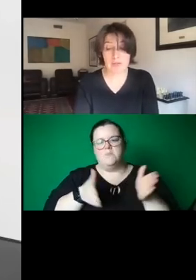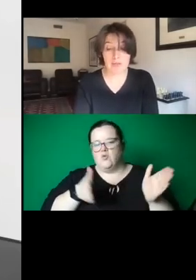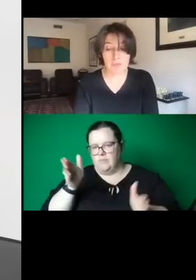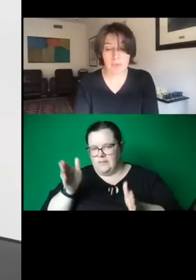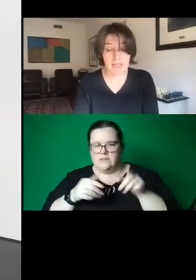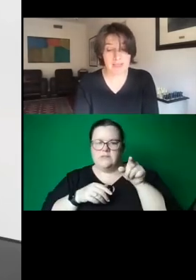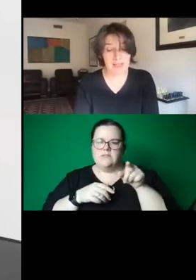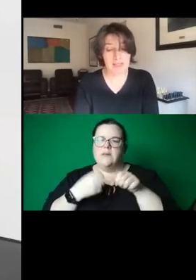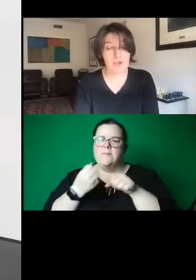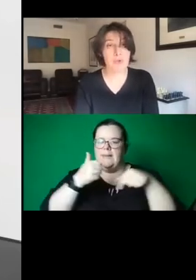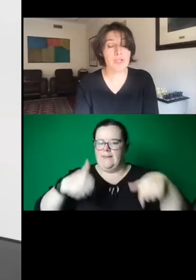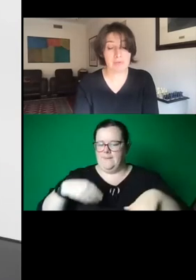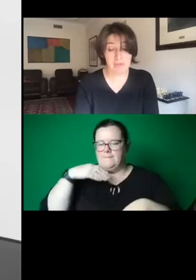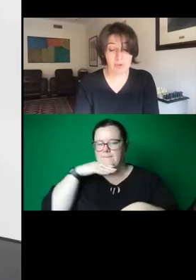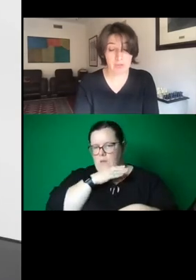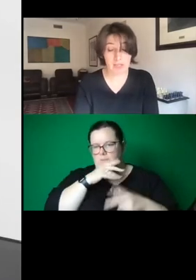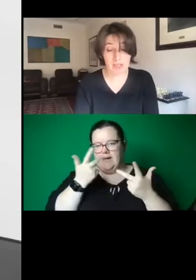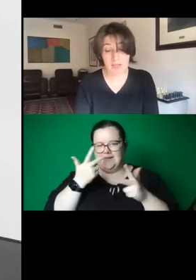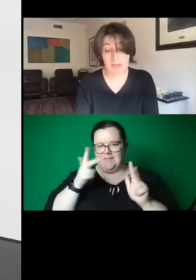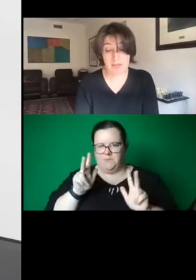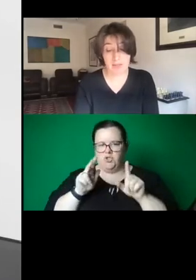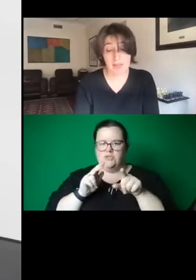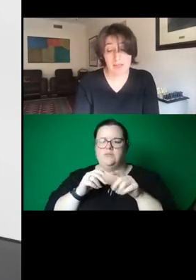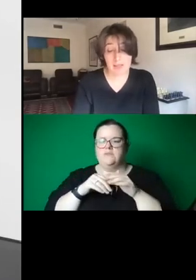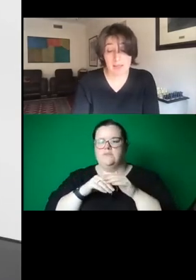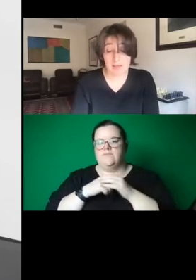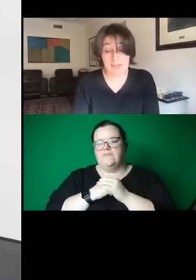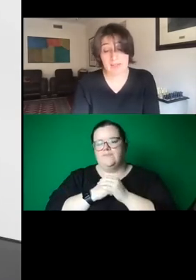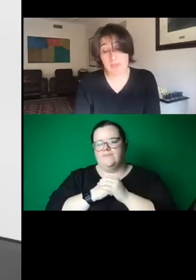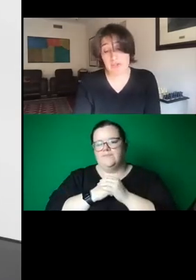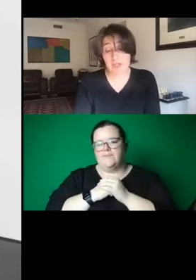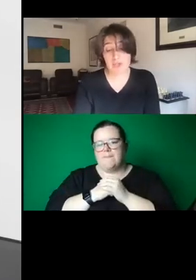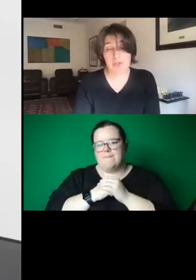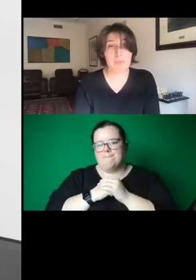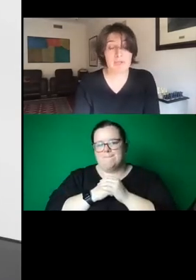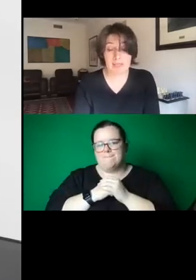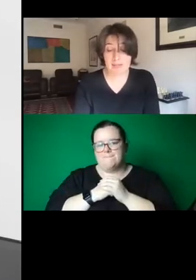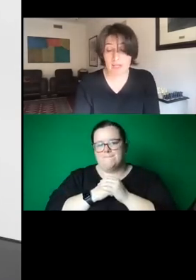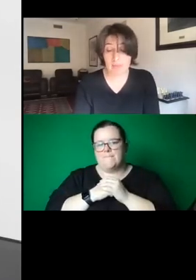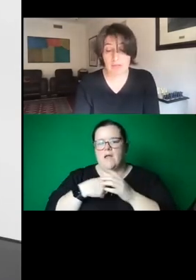monuments in their joining queen victoria gardens these three structures represent the grandma queen